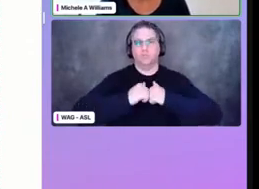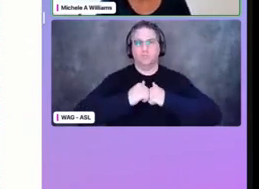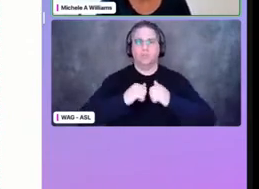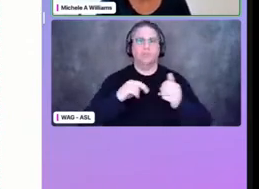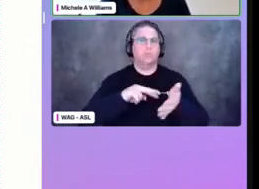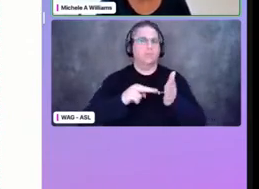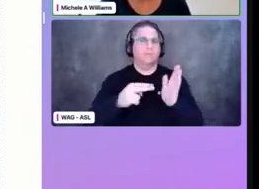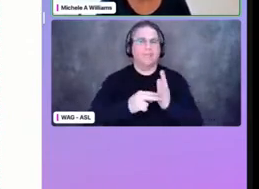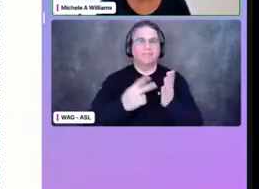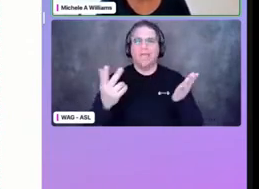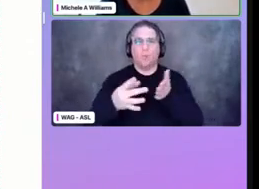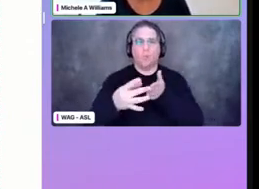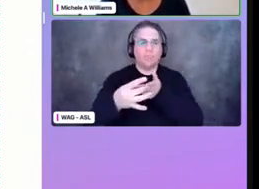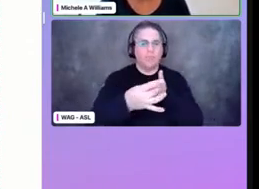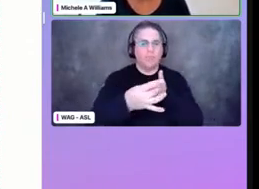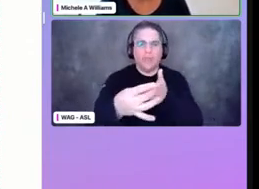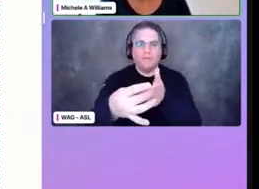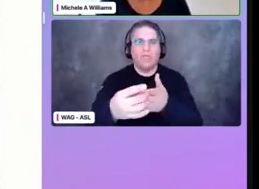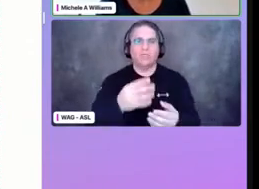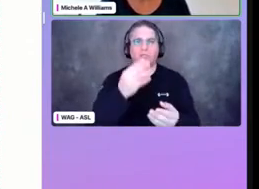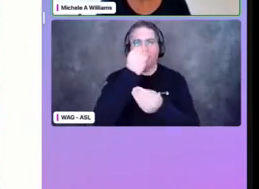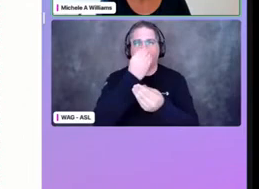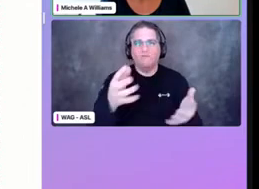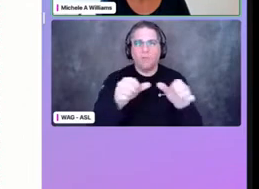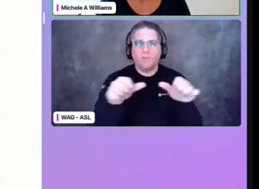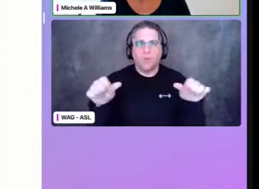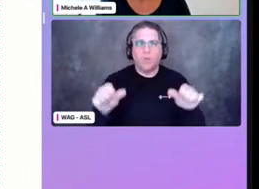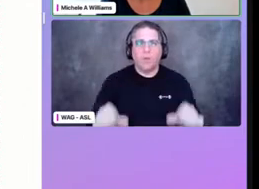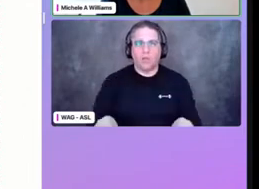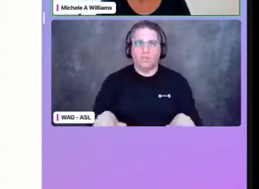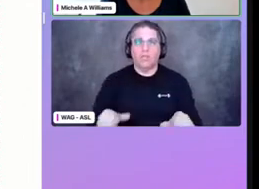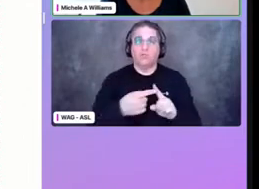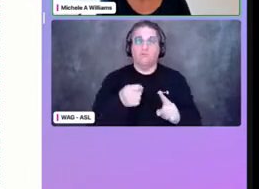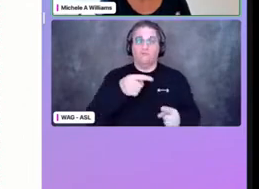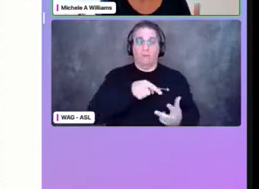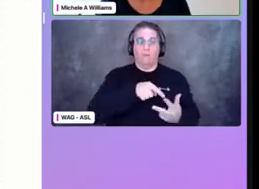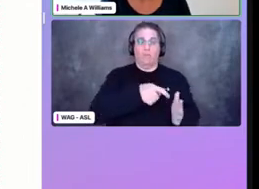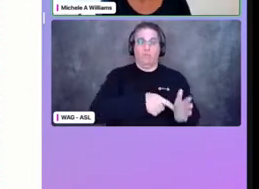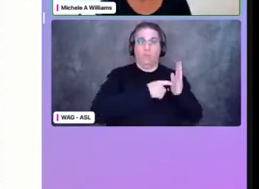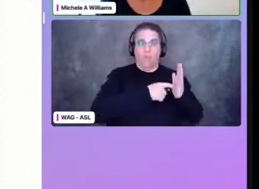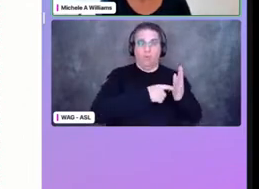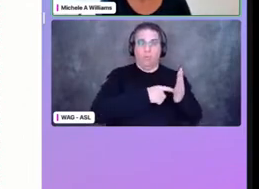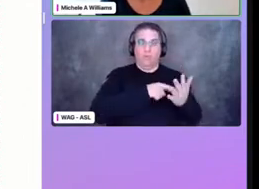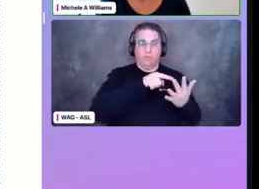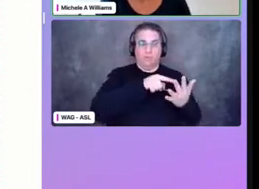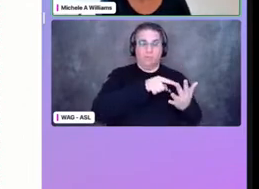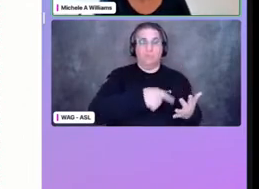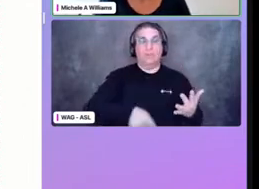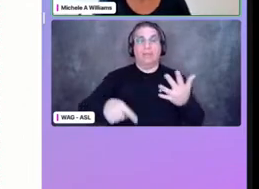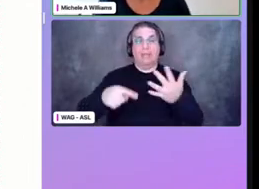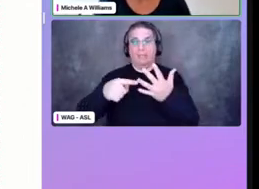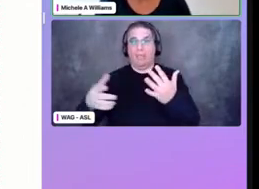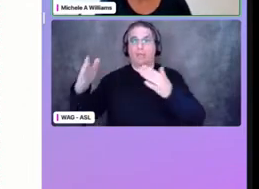structure, OK, well how does that lay out, say what is the navigation, what is the